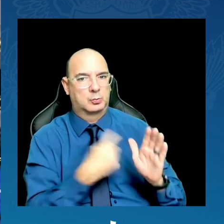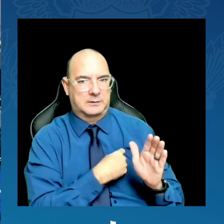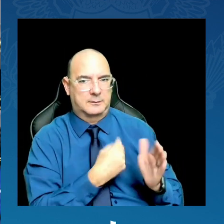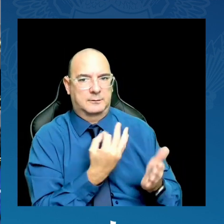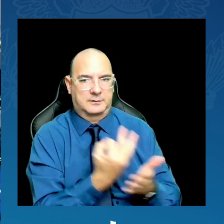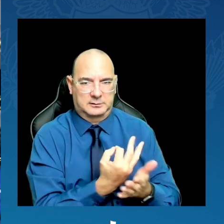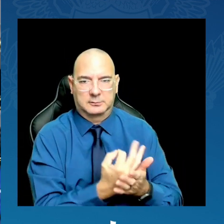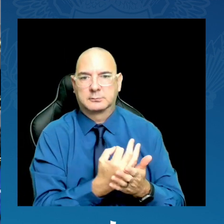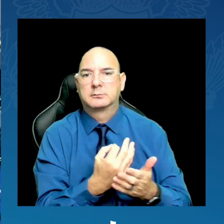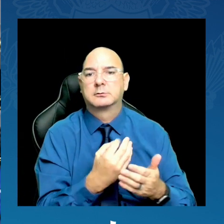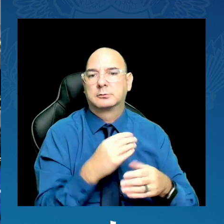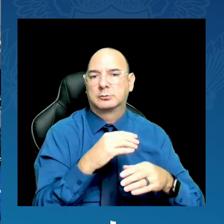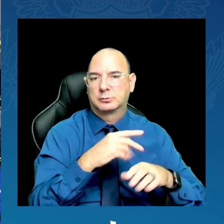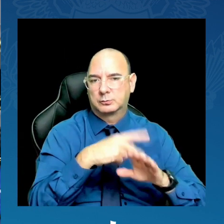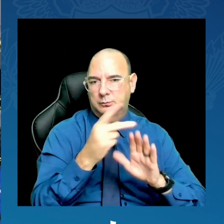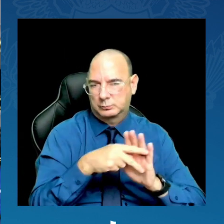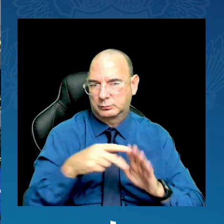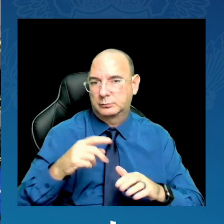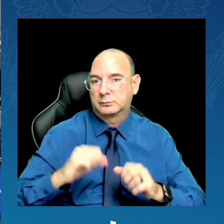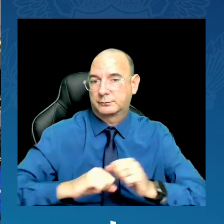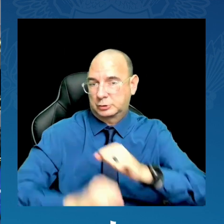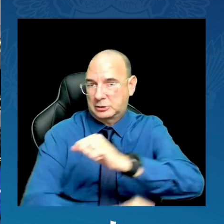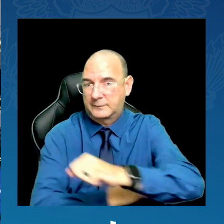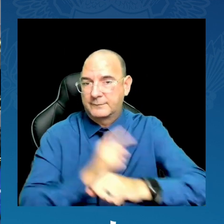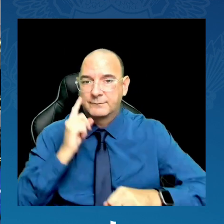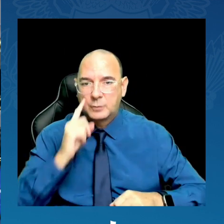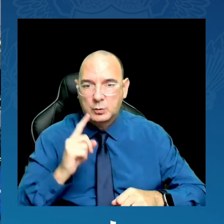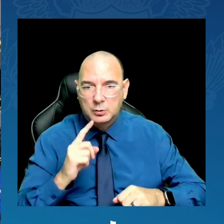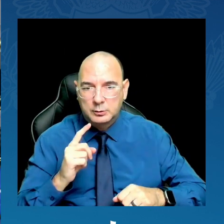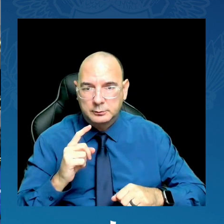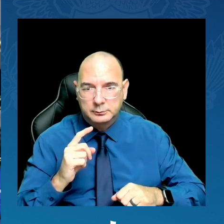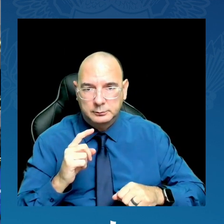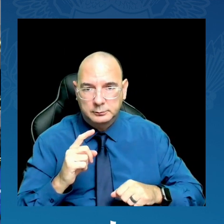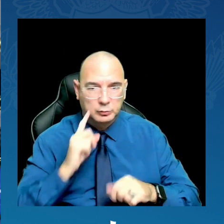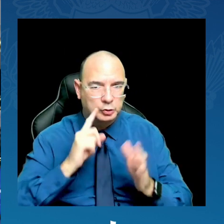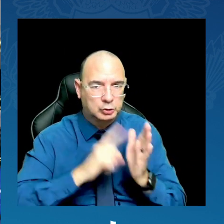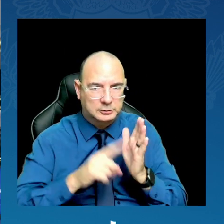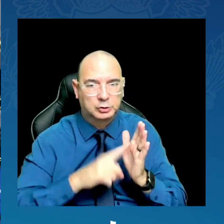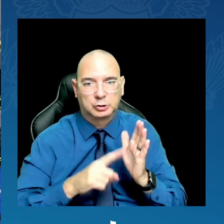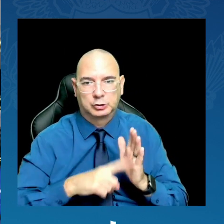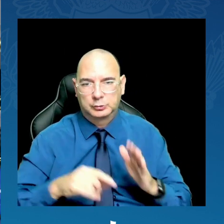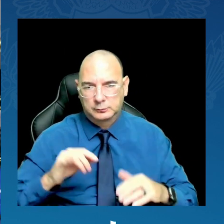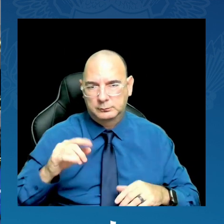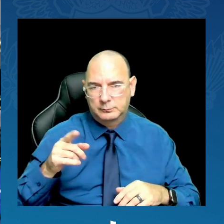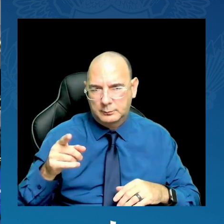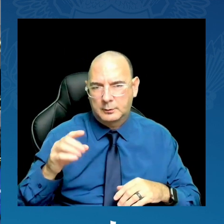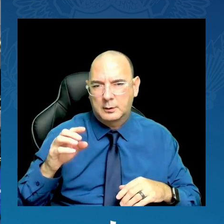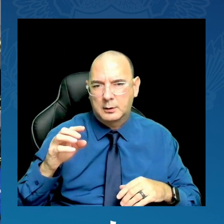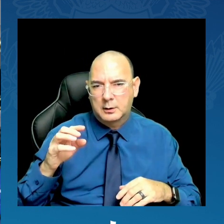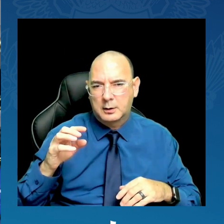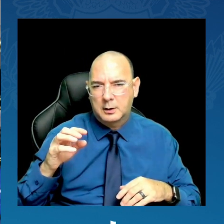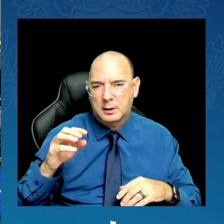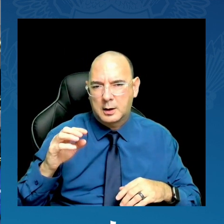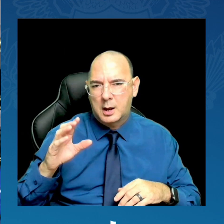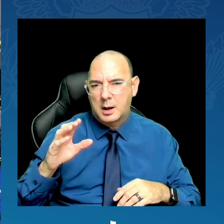for my independent research laboratory at the Cedars-Sinai Medical Center in Los Angeles. The human heart cells that astronaut Rubins